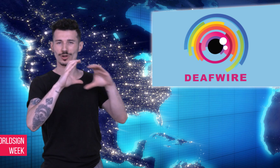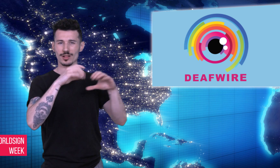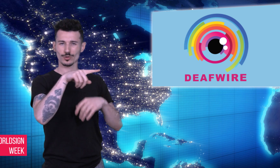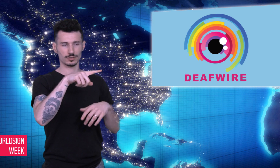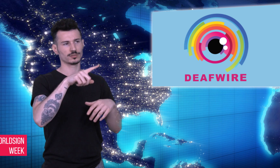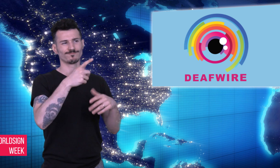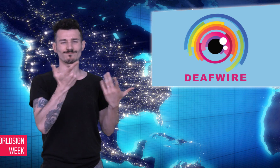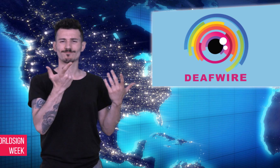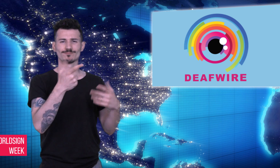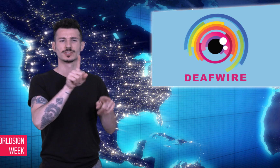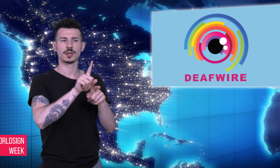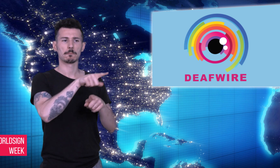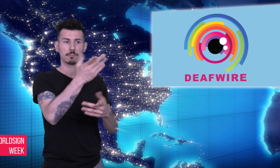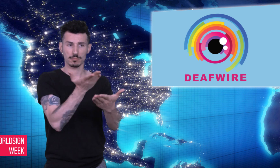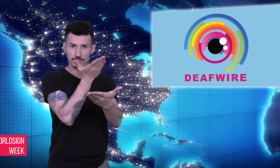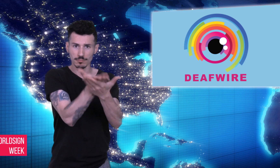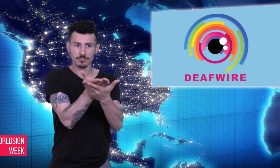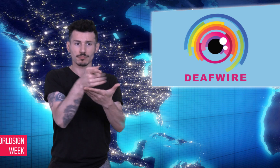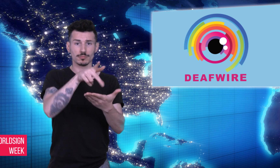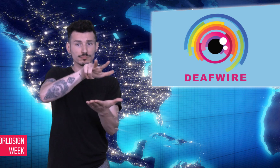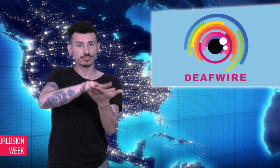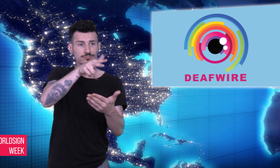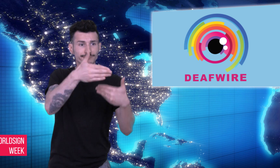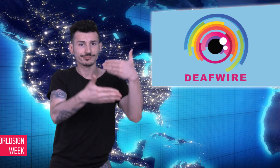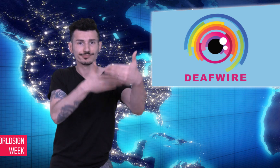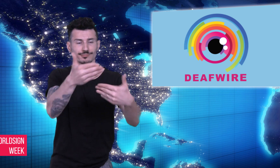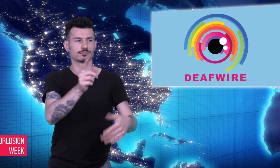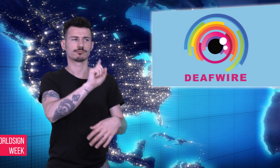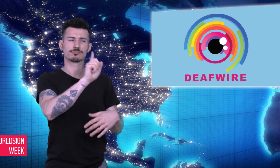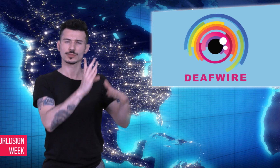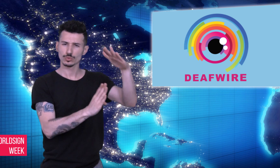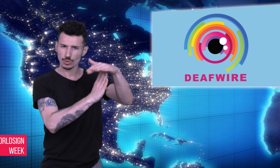related organisations to create